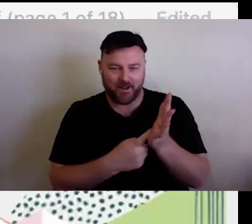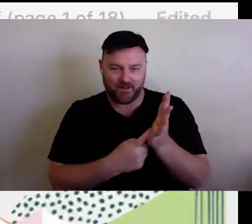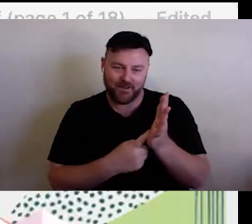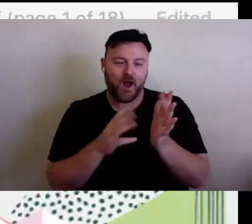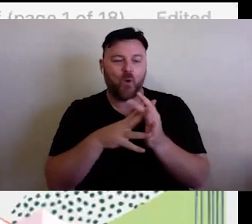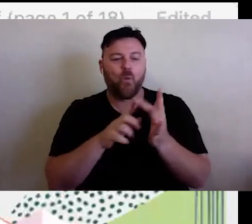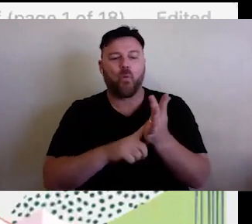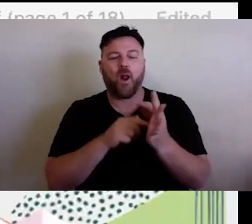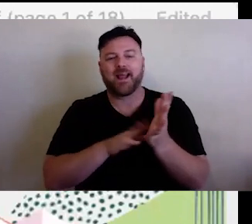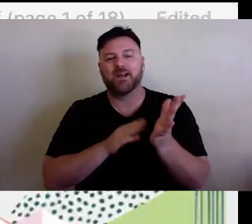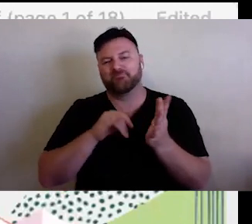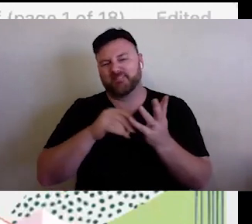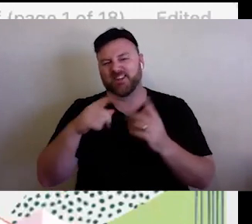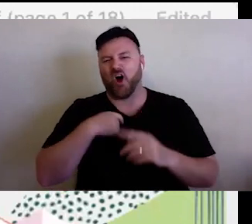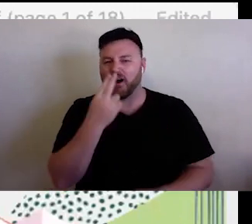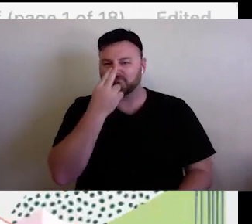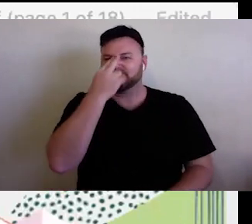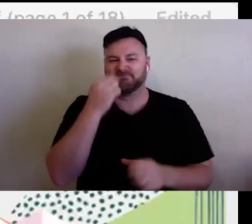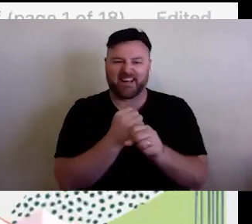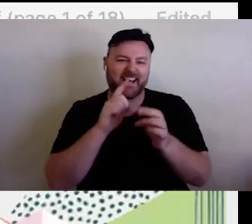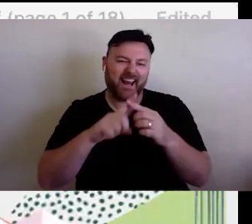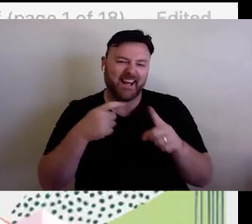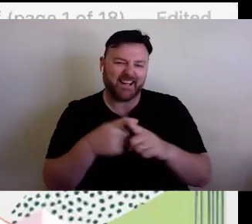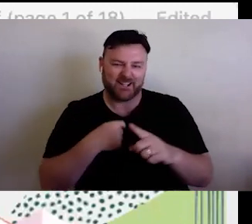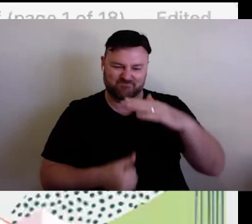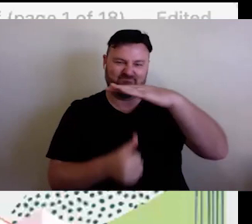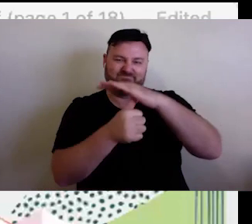I'm the head geek here and we're helping data change the world and a